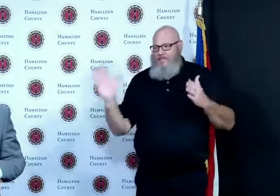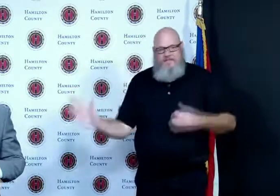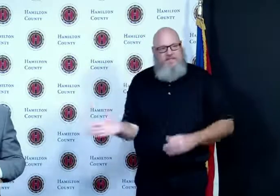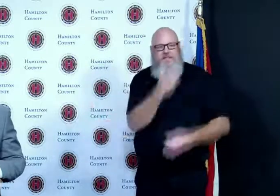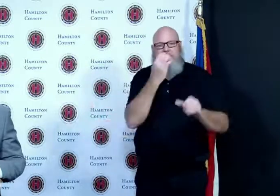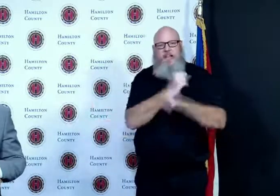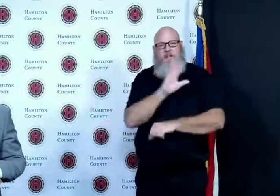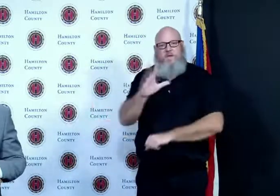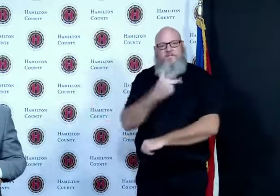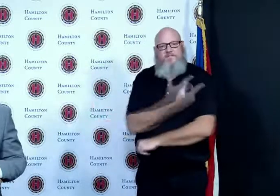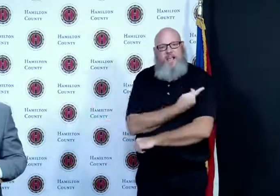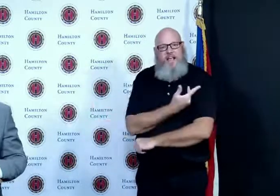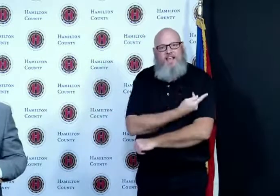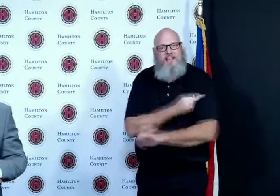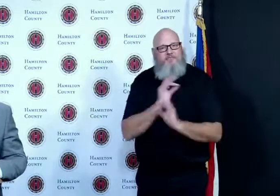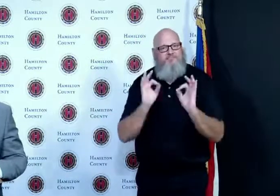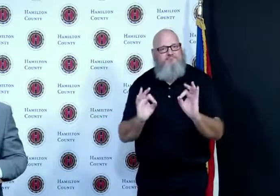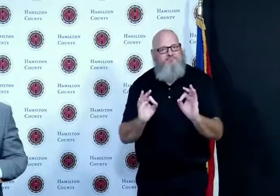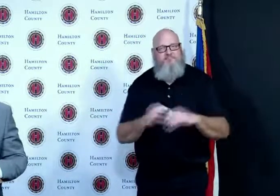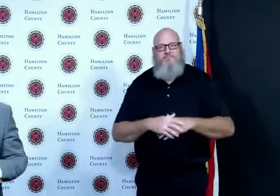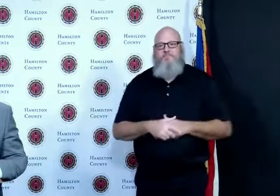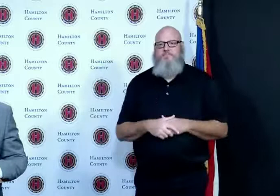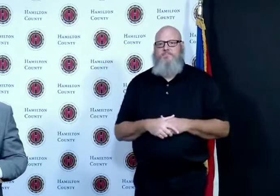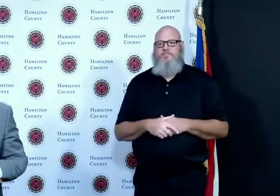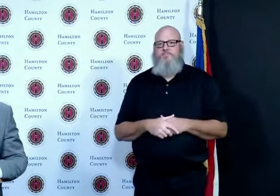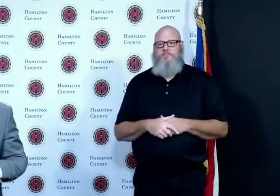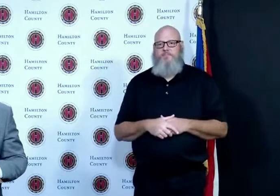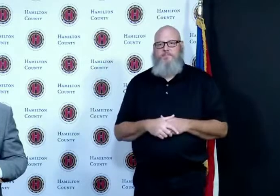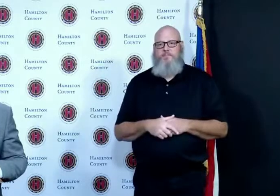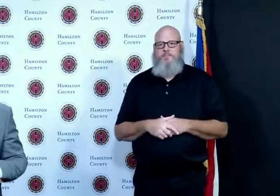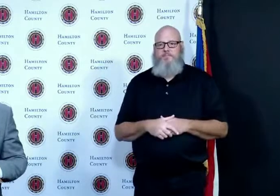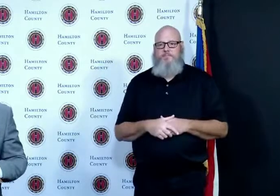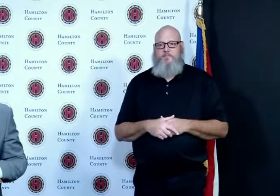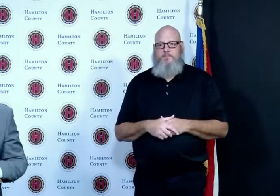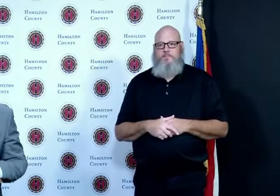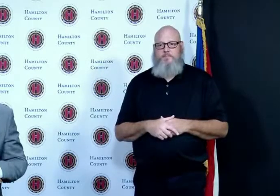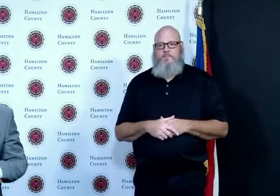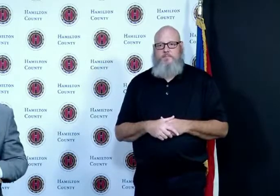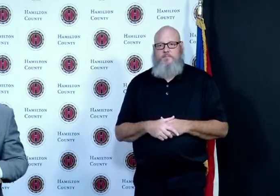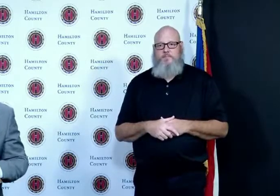contact tracers to make these calls and have some very positive stories so I'm excited I'm